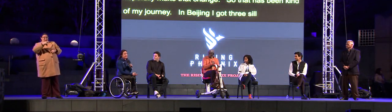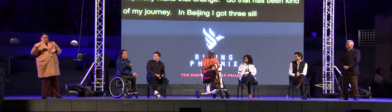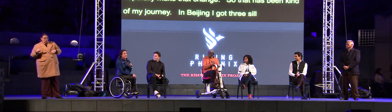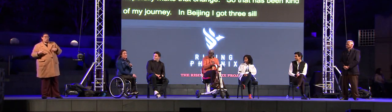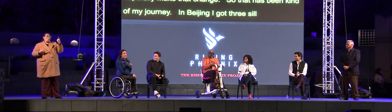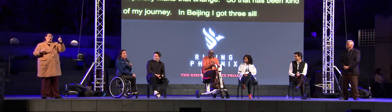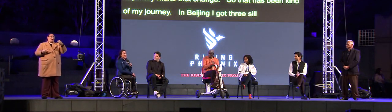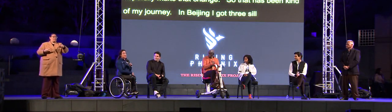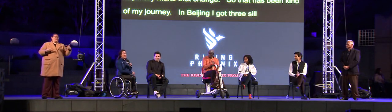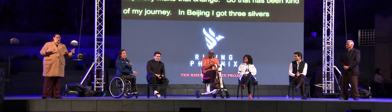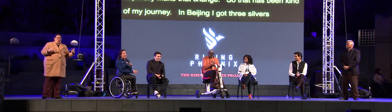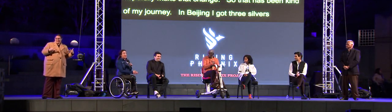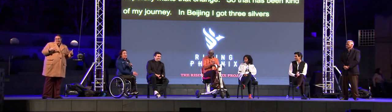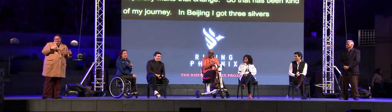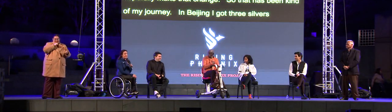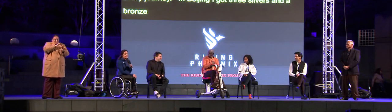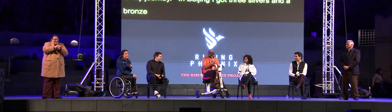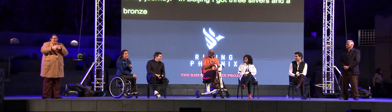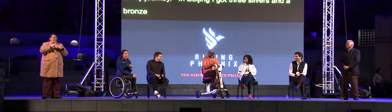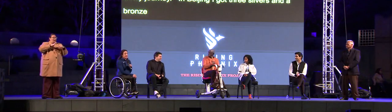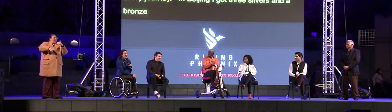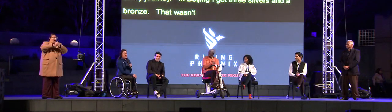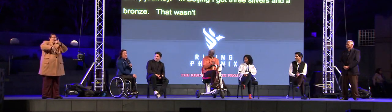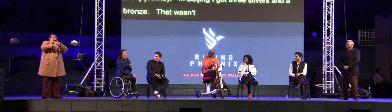And then so I just kept adding on events.